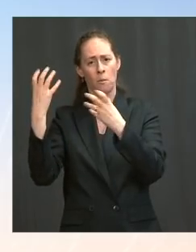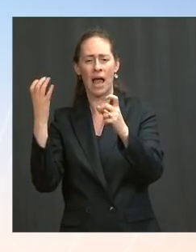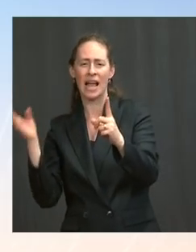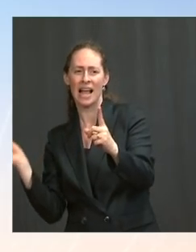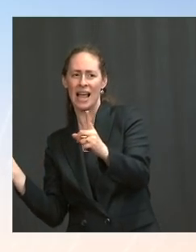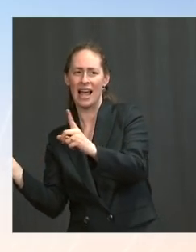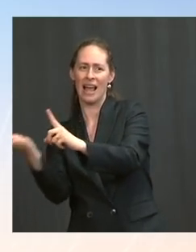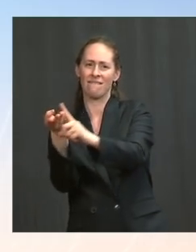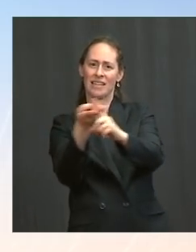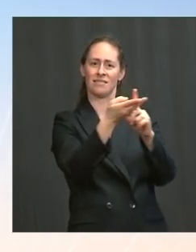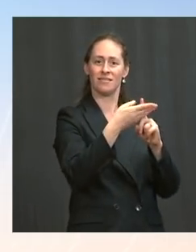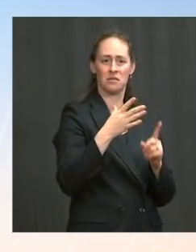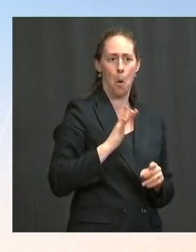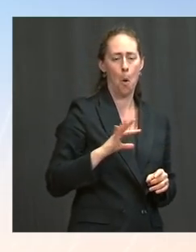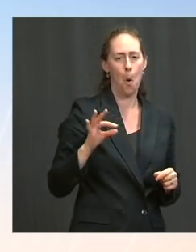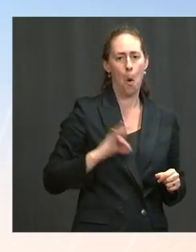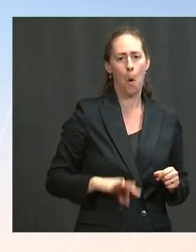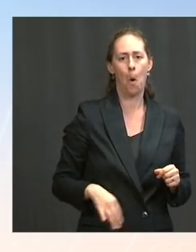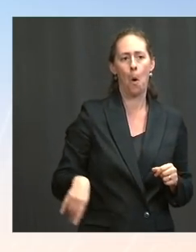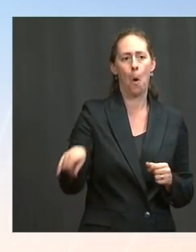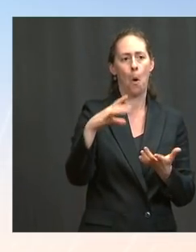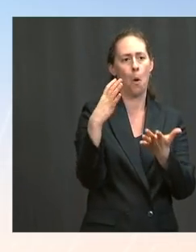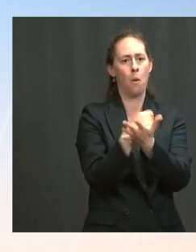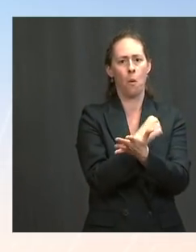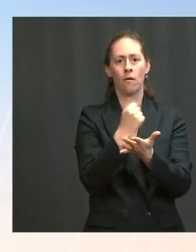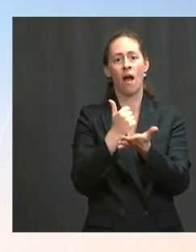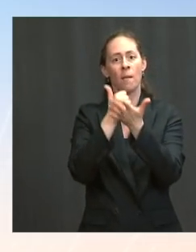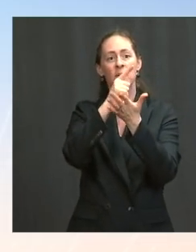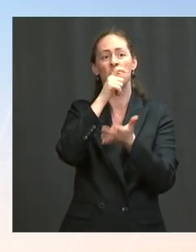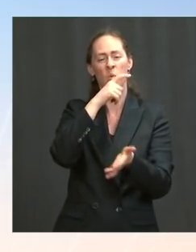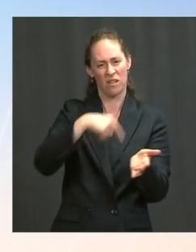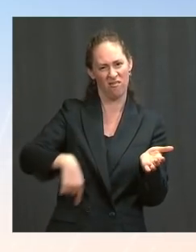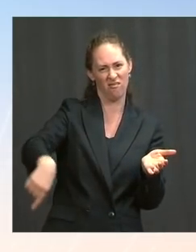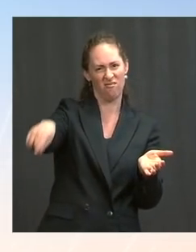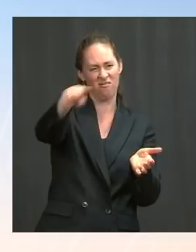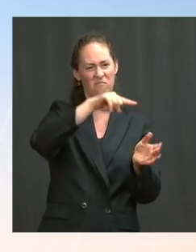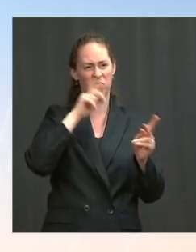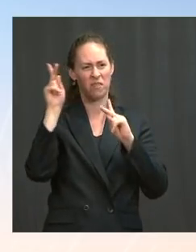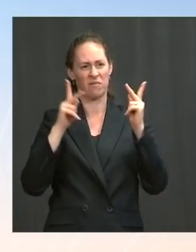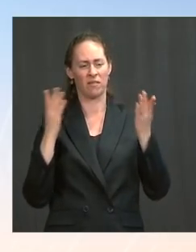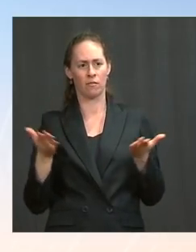what they would do for the American people -- whether it's ensuring kids don't have lead in their drinking water,